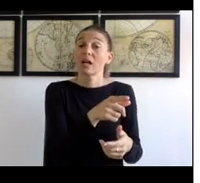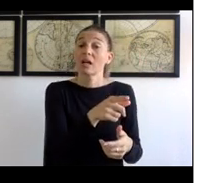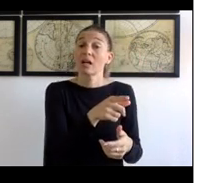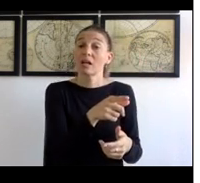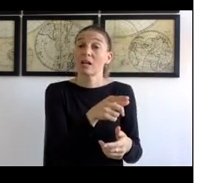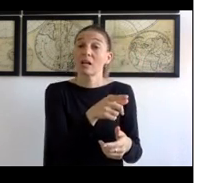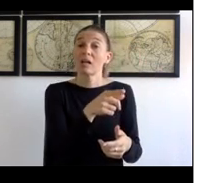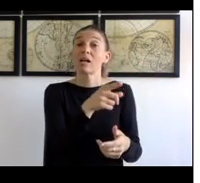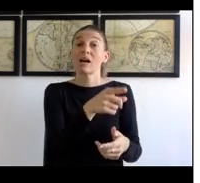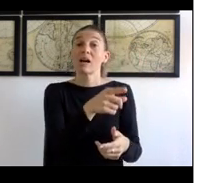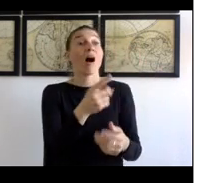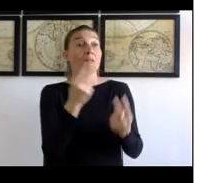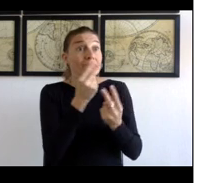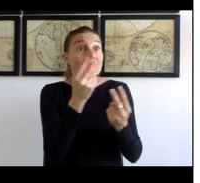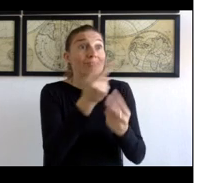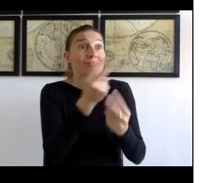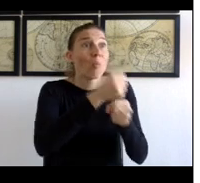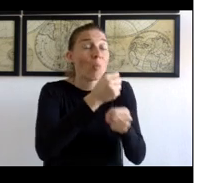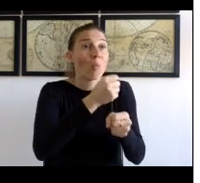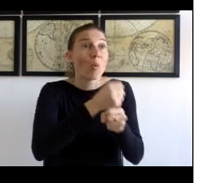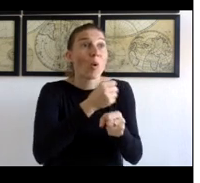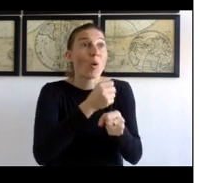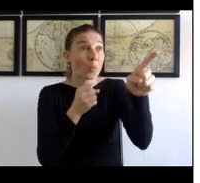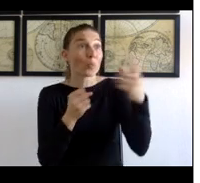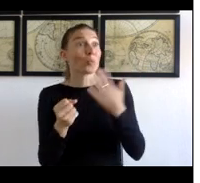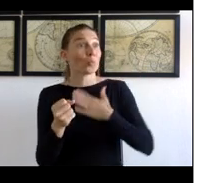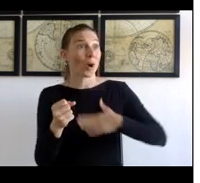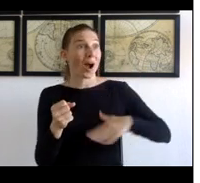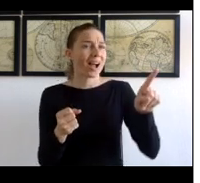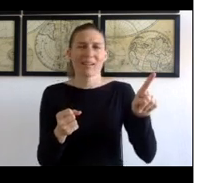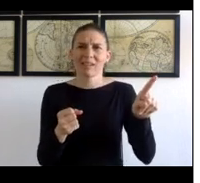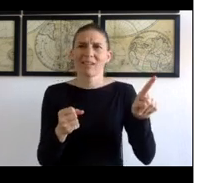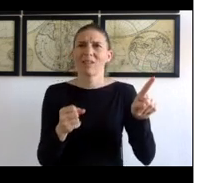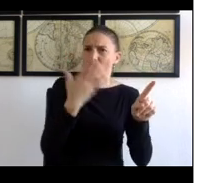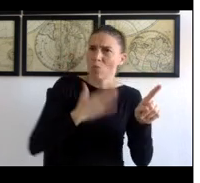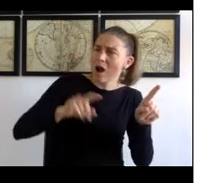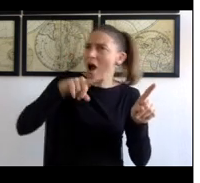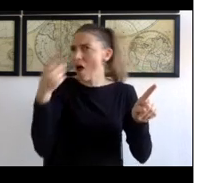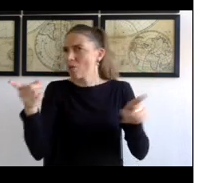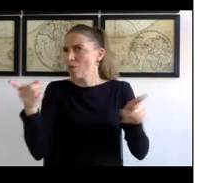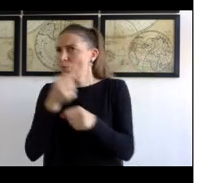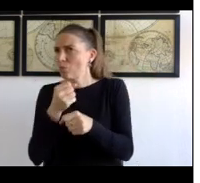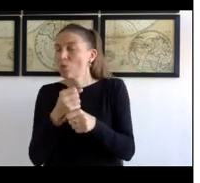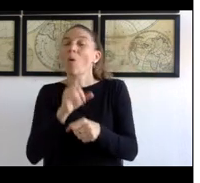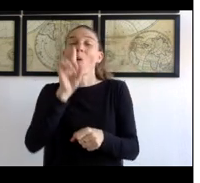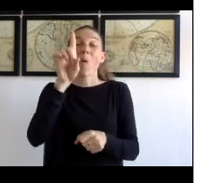therefore they are not counted as unemployed. Also the reasons for unemployment are not known.